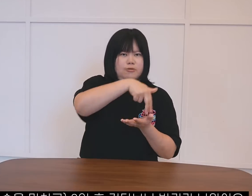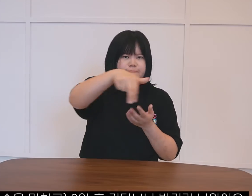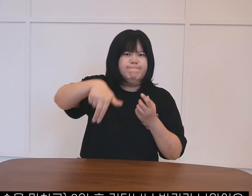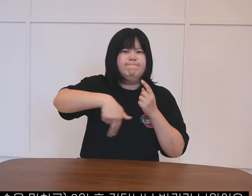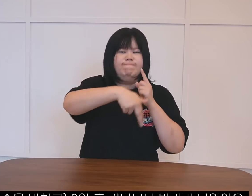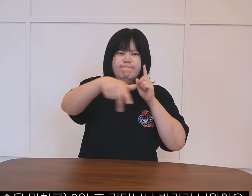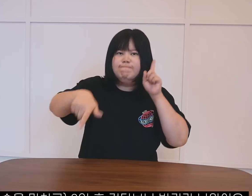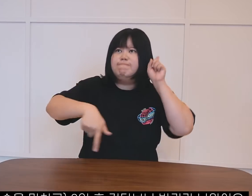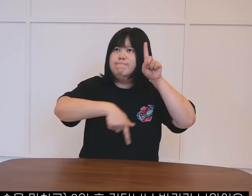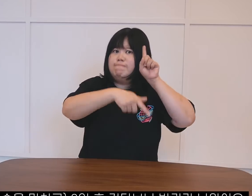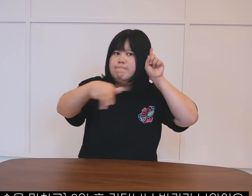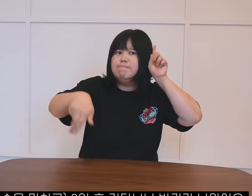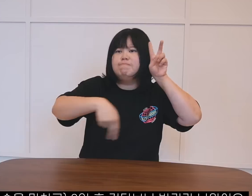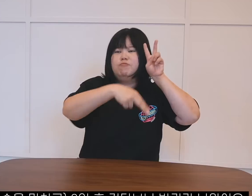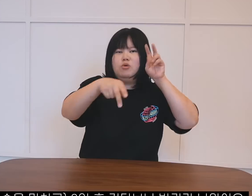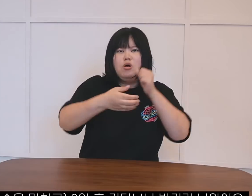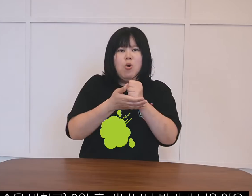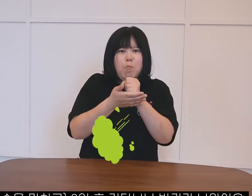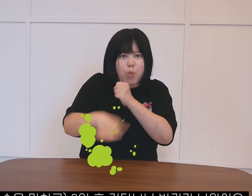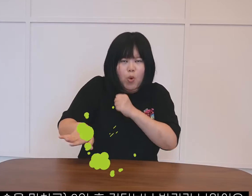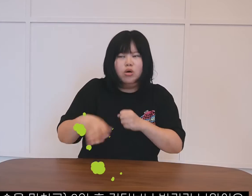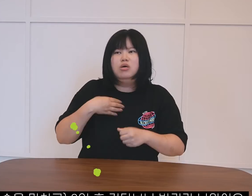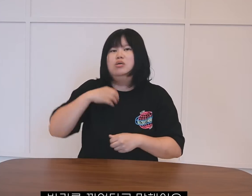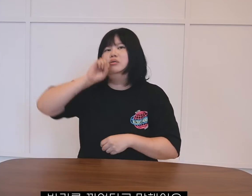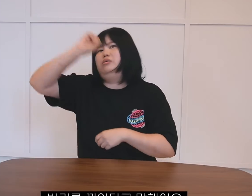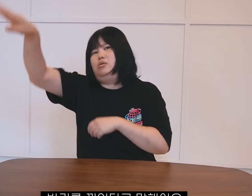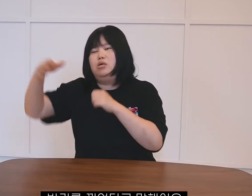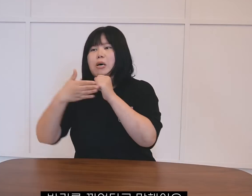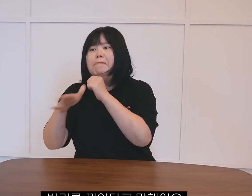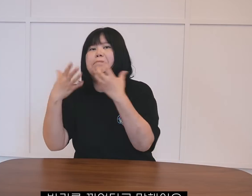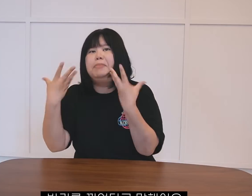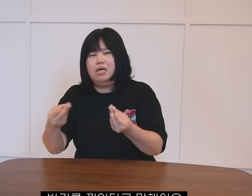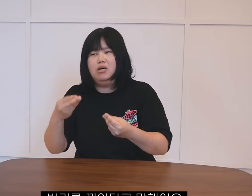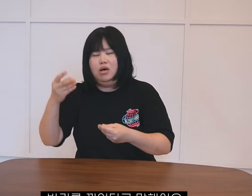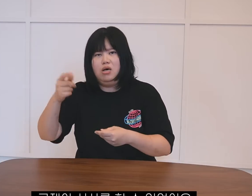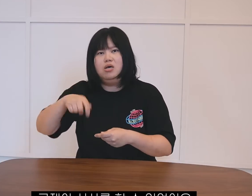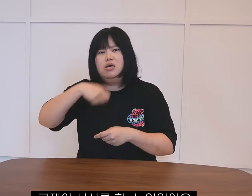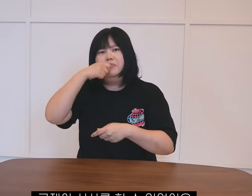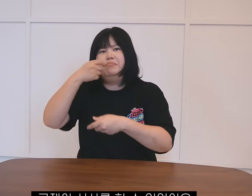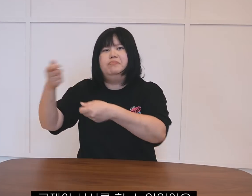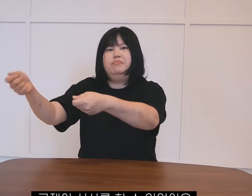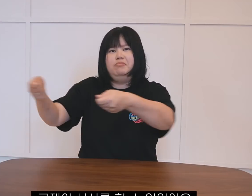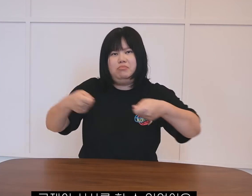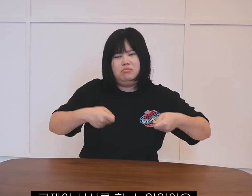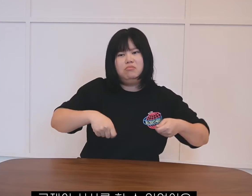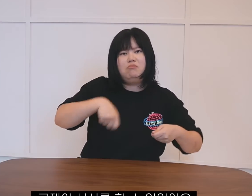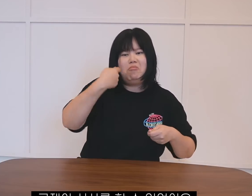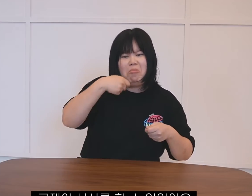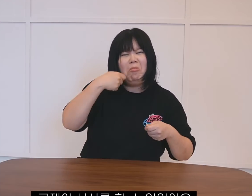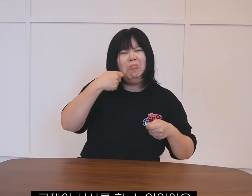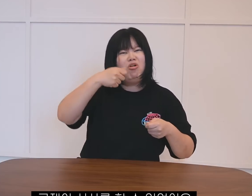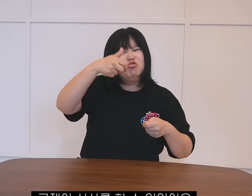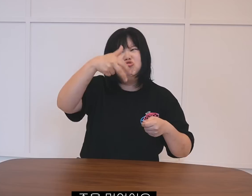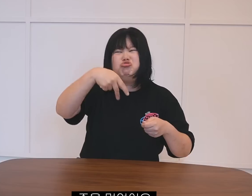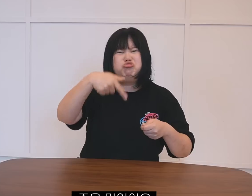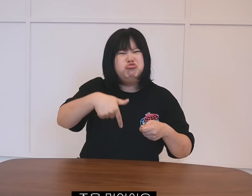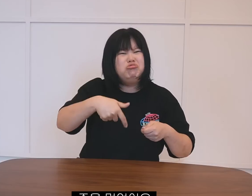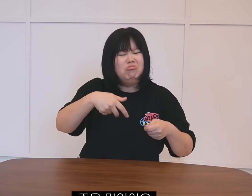(After surgery) Two days later, I farted while walking. Then I was able to eat.